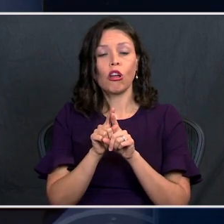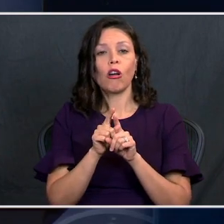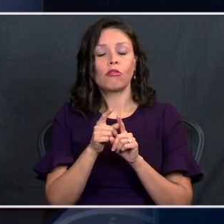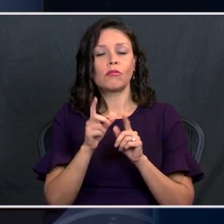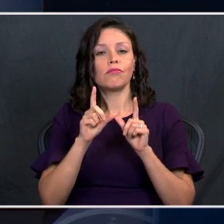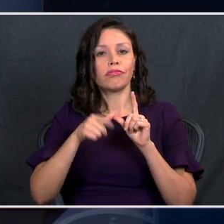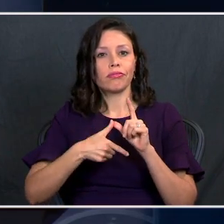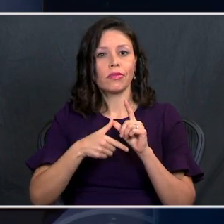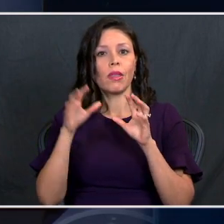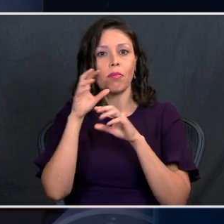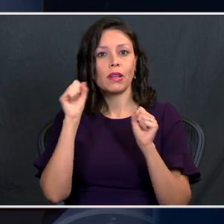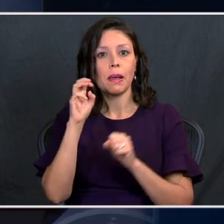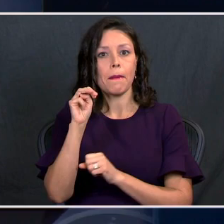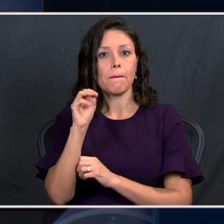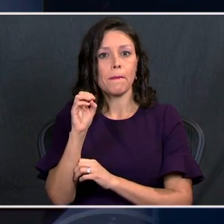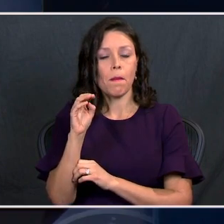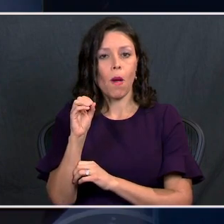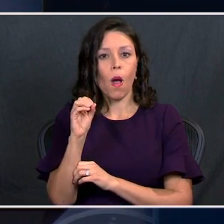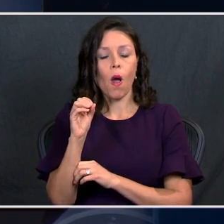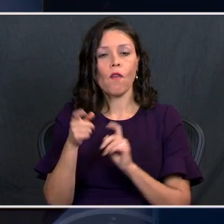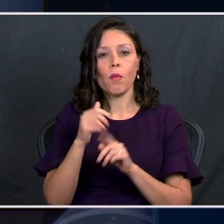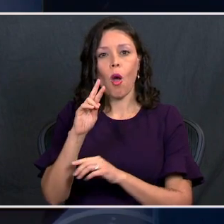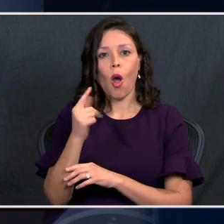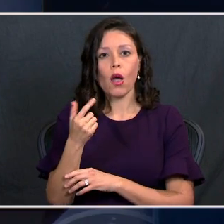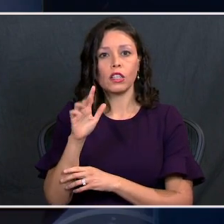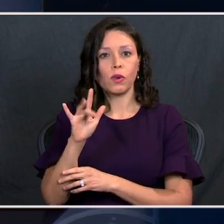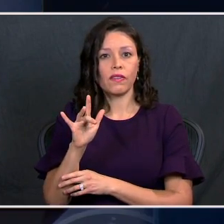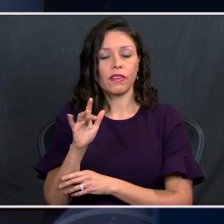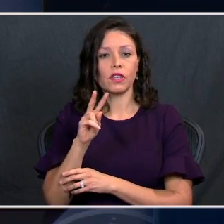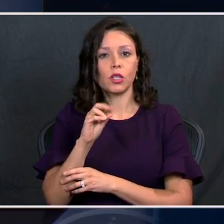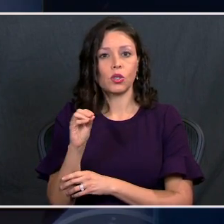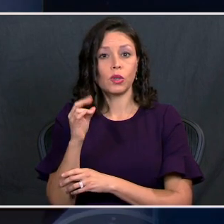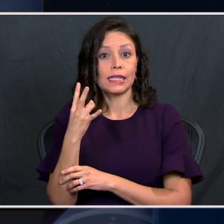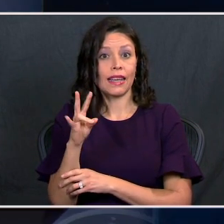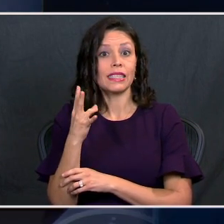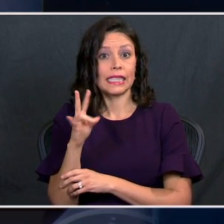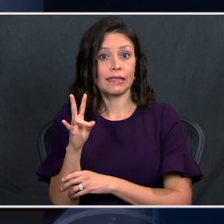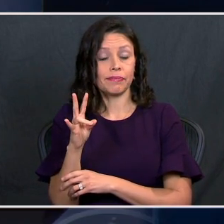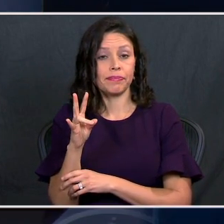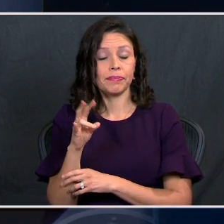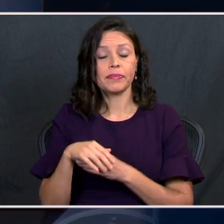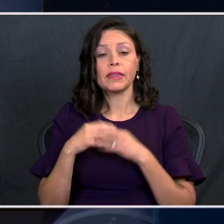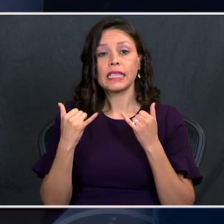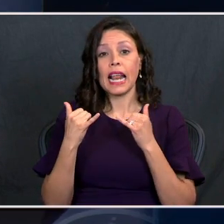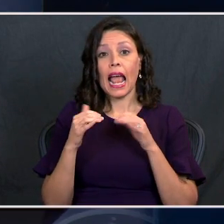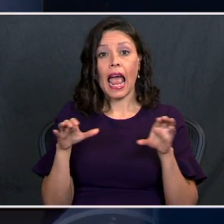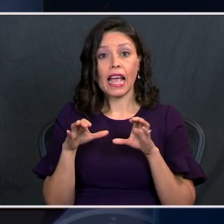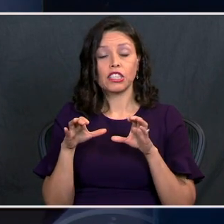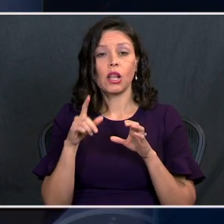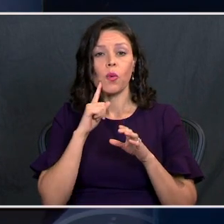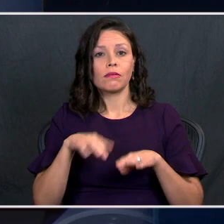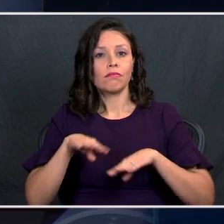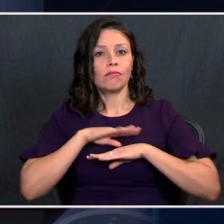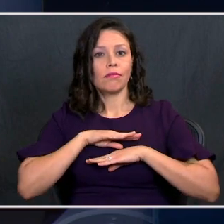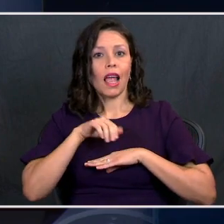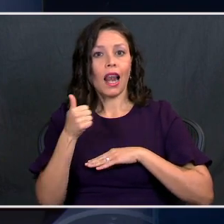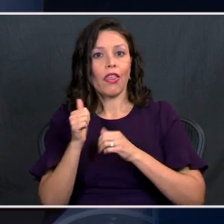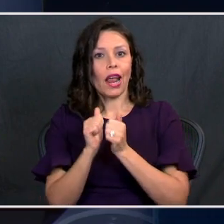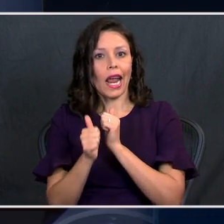of the Presidential Memorandum of August 25th of 2017. Today's action fulfills another campaign promise.